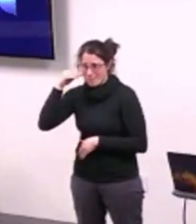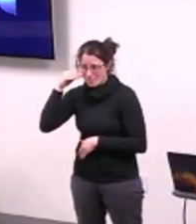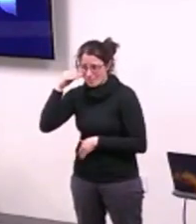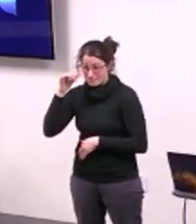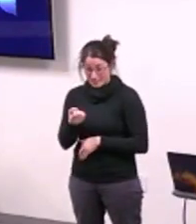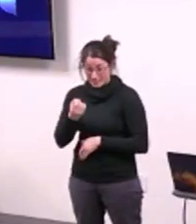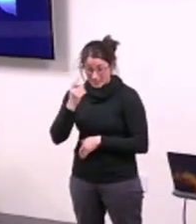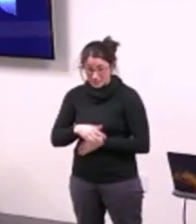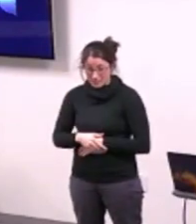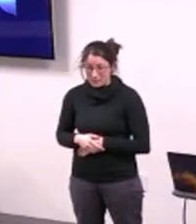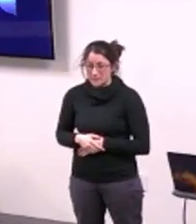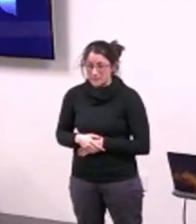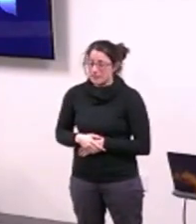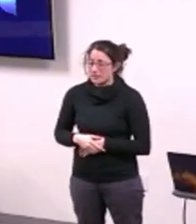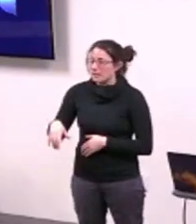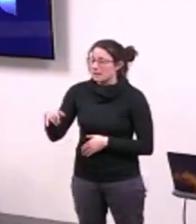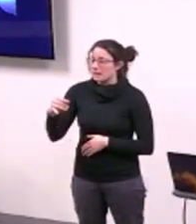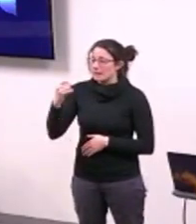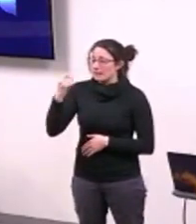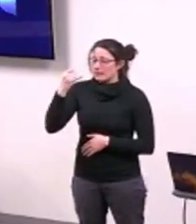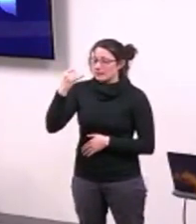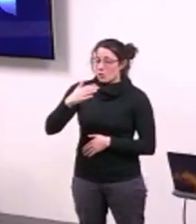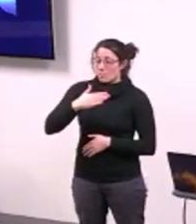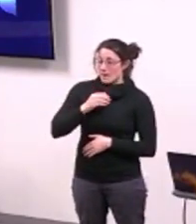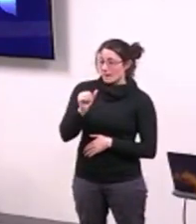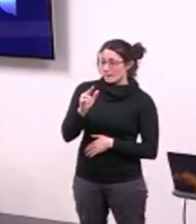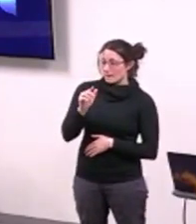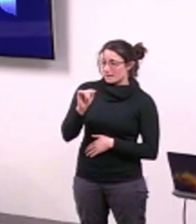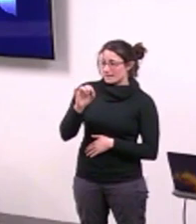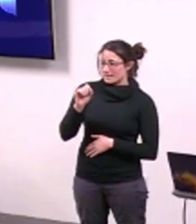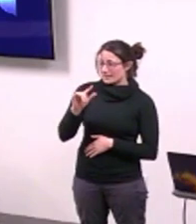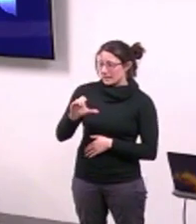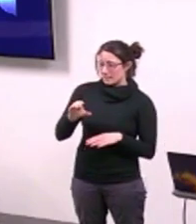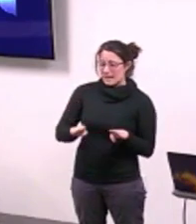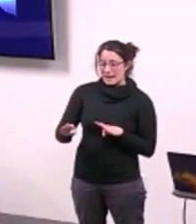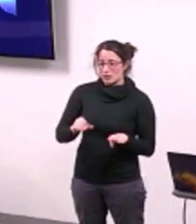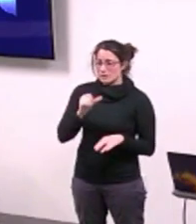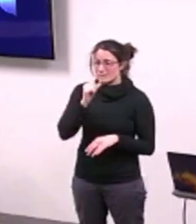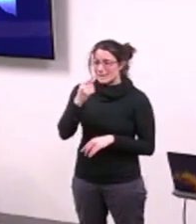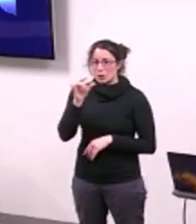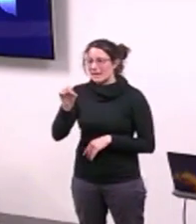So my autistic behavior is not going to look like Sara's autistic behavior.